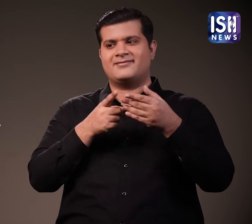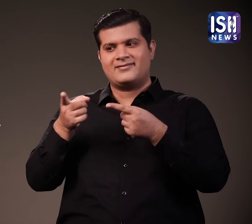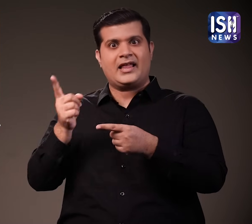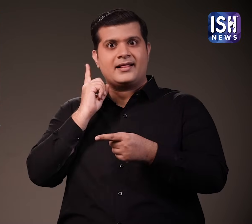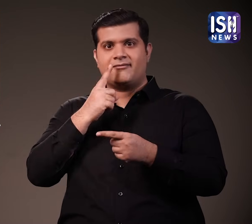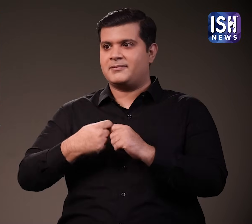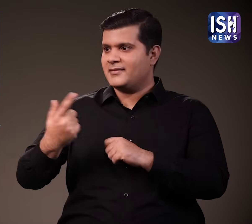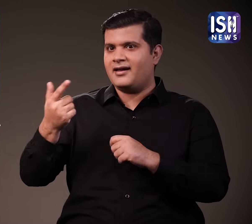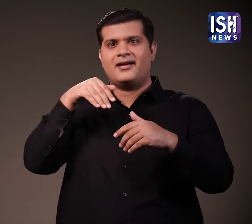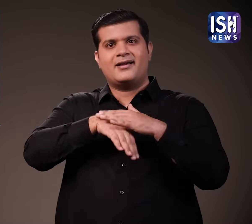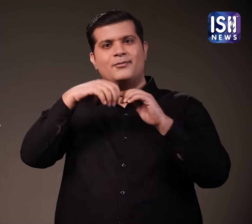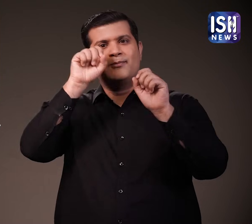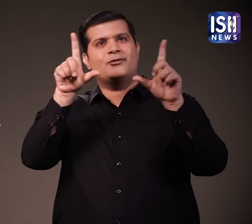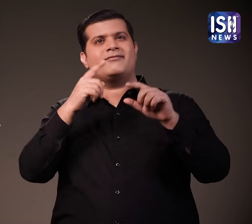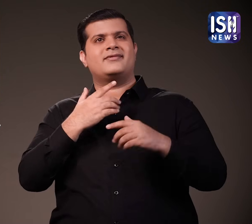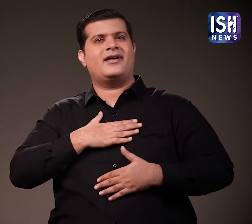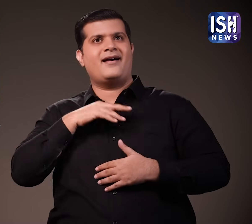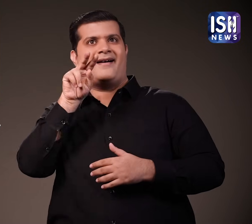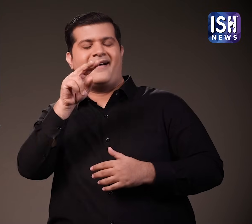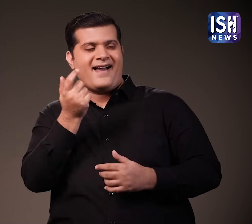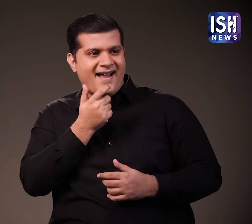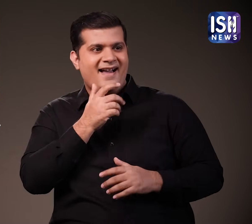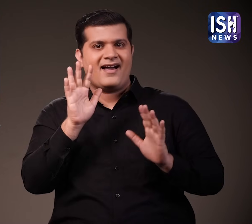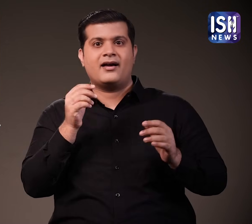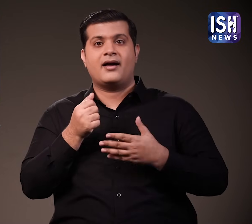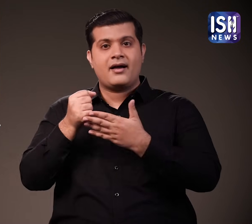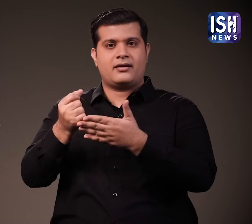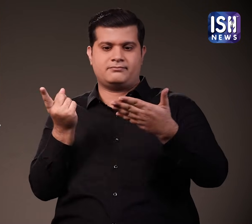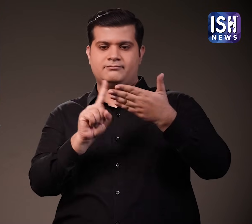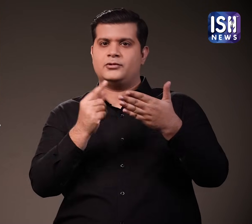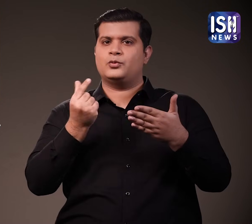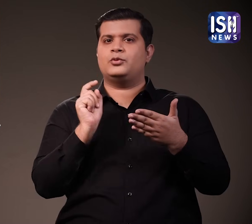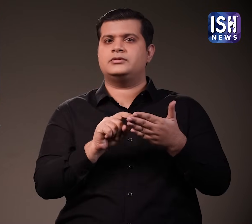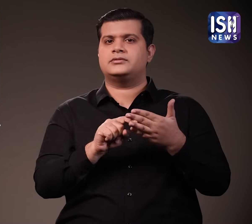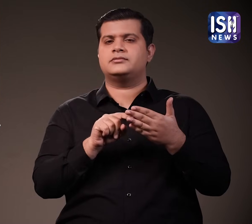They can pay for the tickets and enjoy the movie in theatres. This is why ISL interpretation is important.